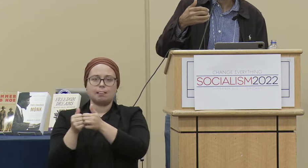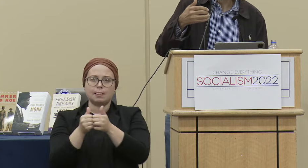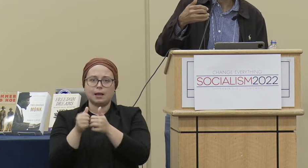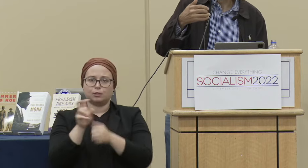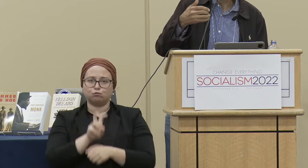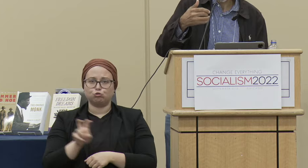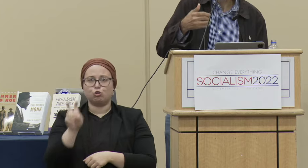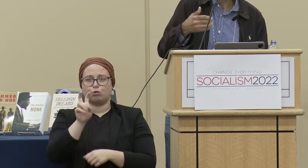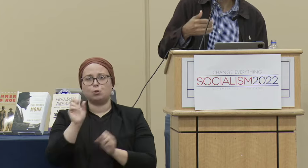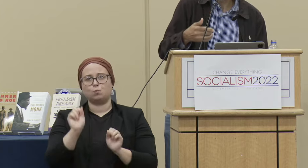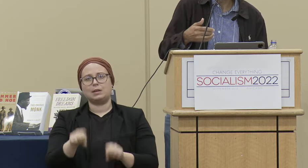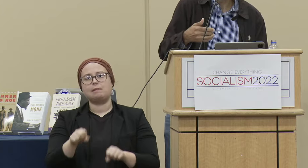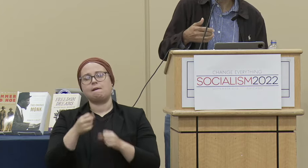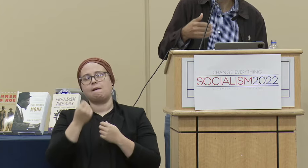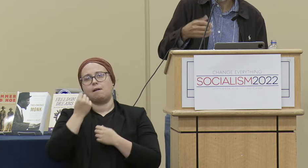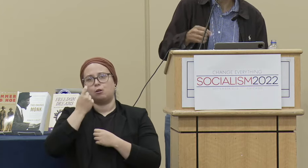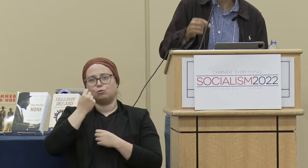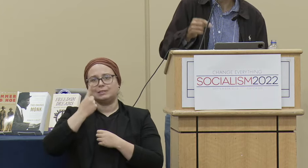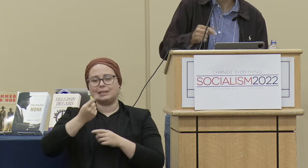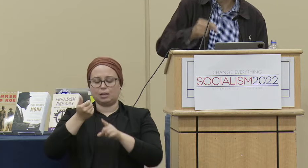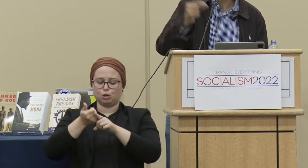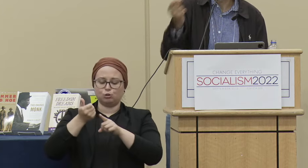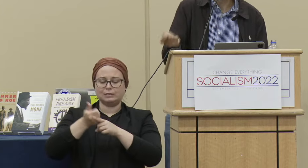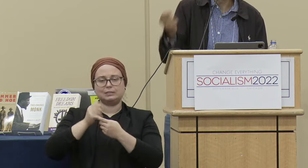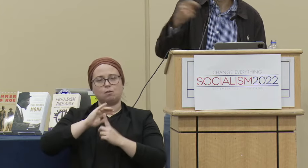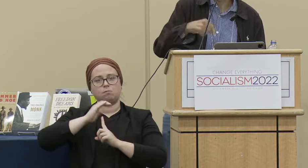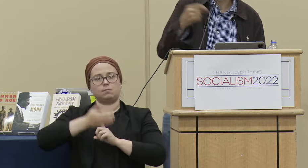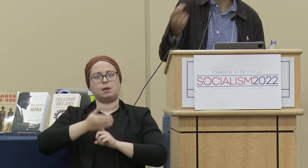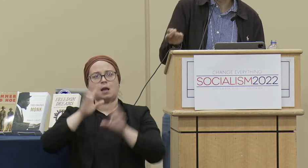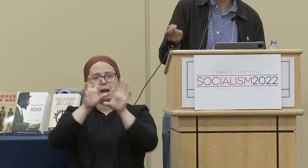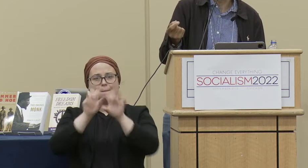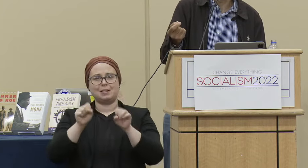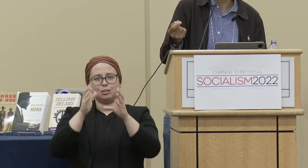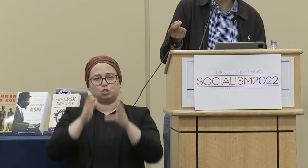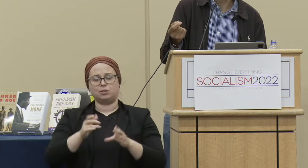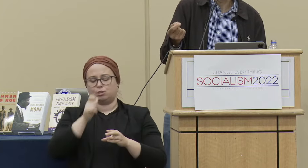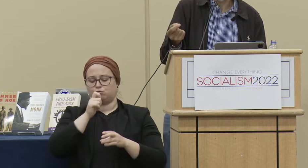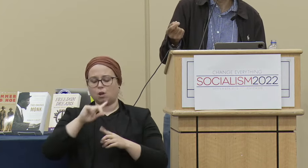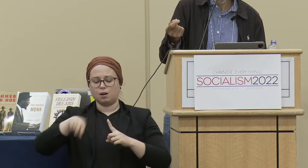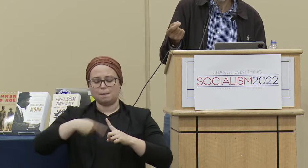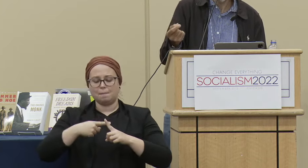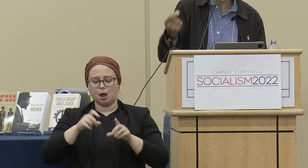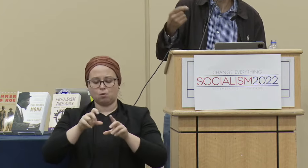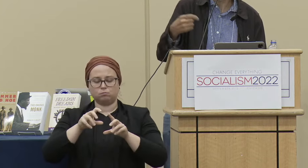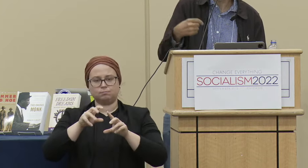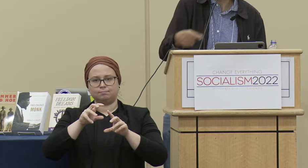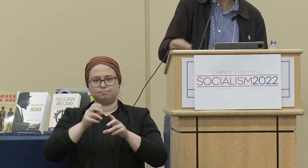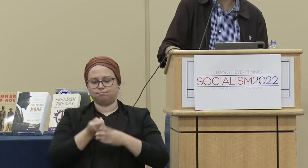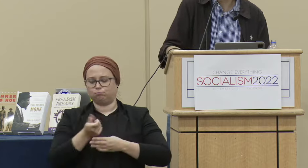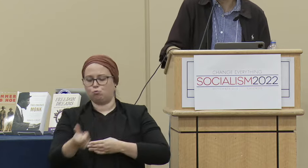also a collective journey, to understand to be abolitionist